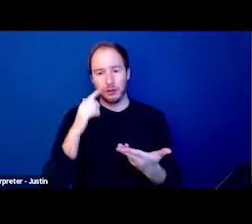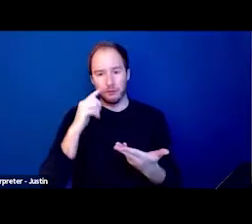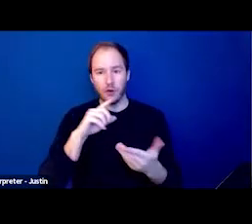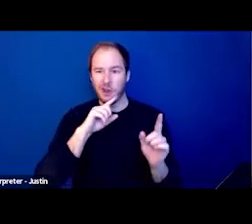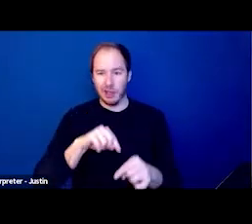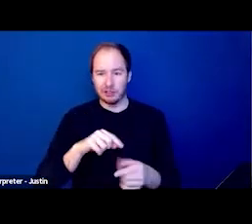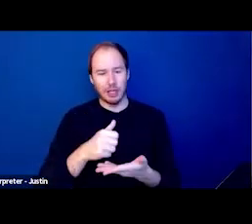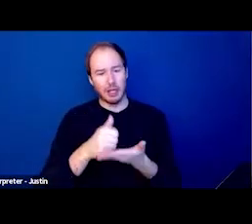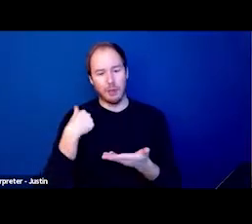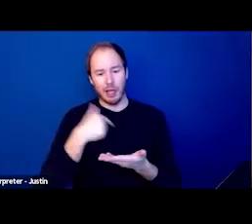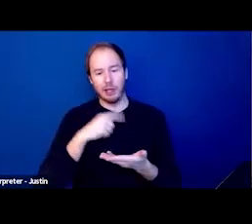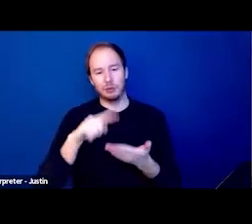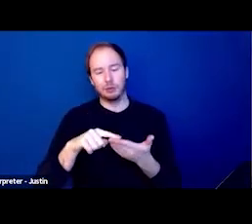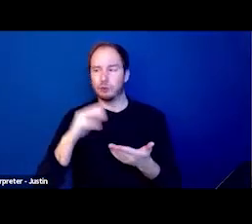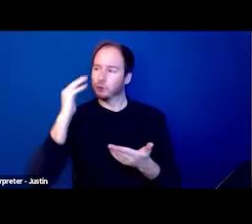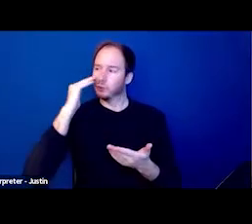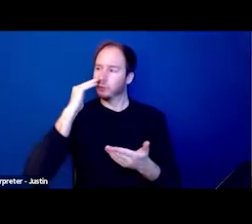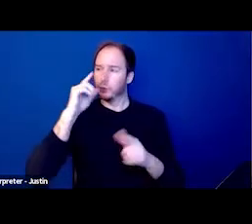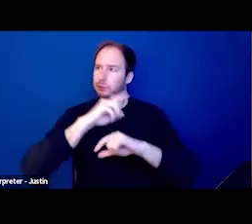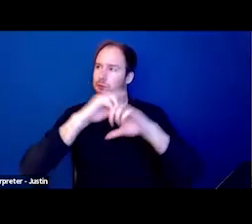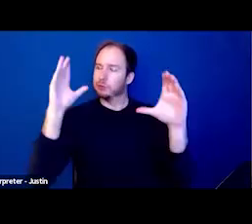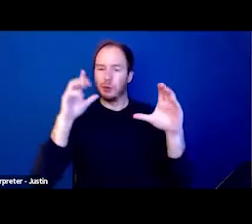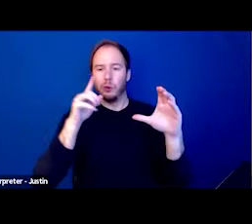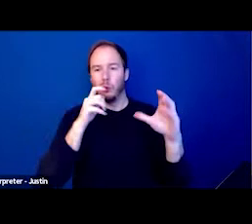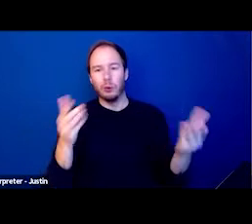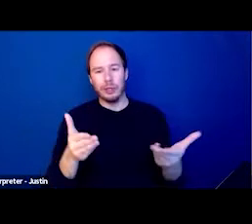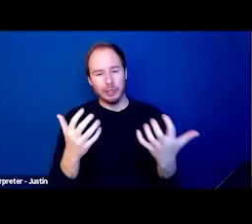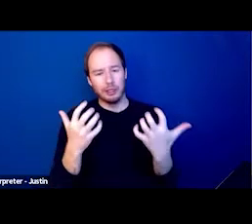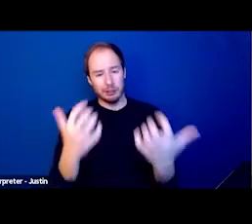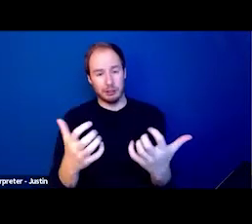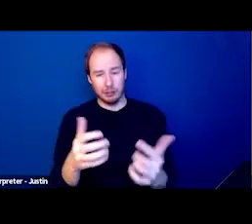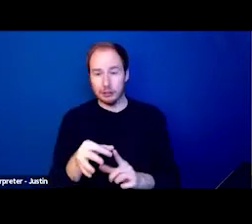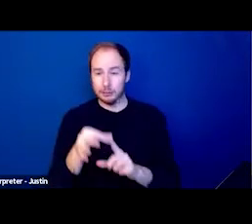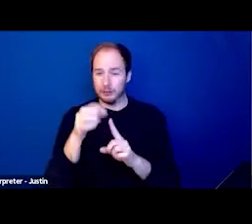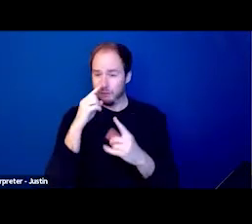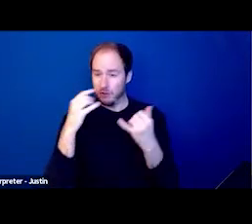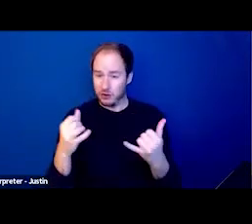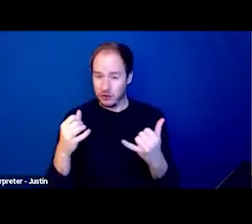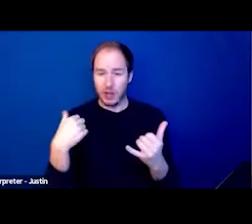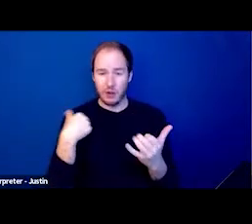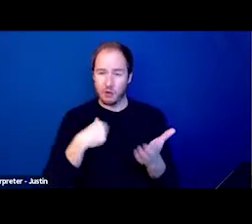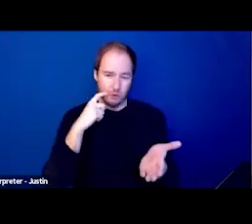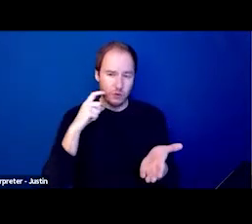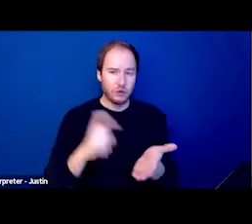It's really helpful for us to know who's joining us, and especially for today's session where we want to acknowledge that many of you